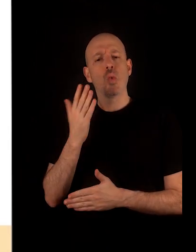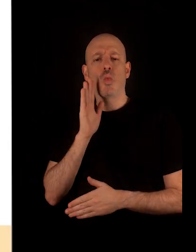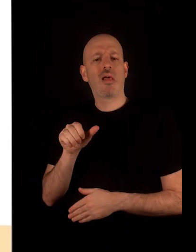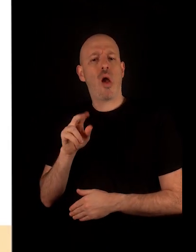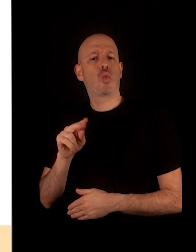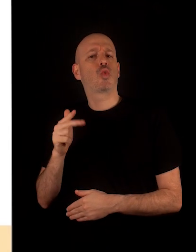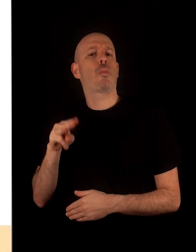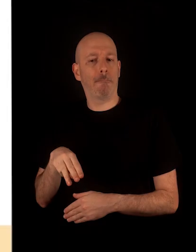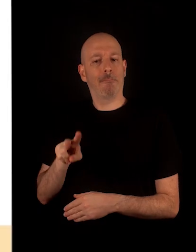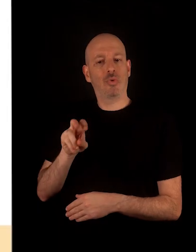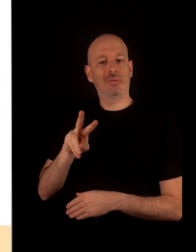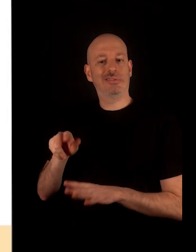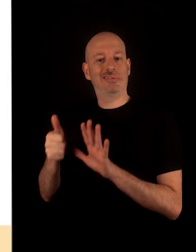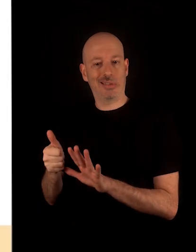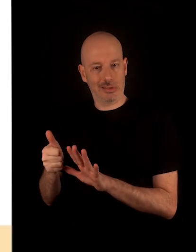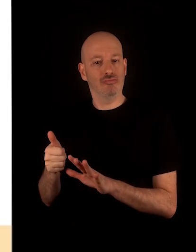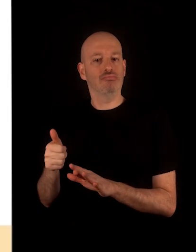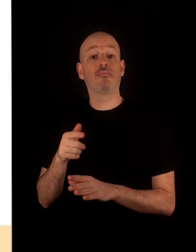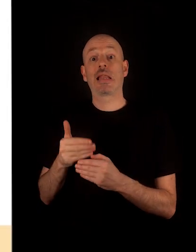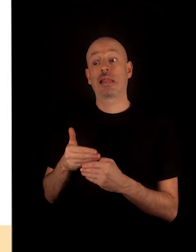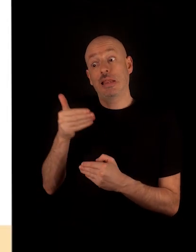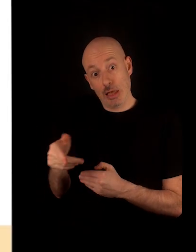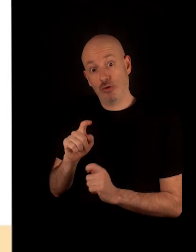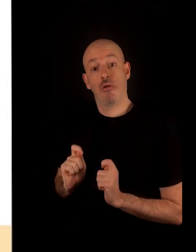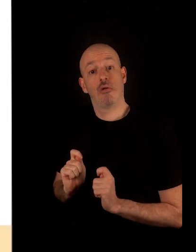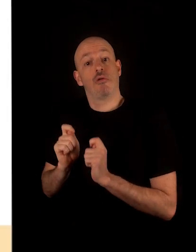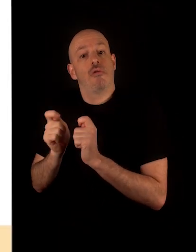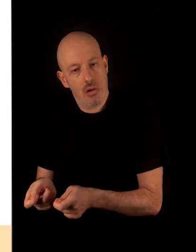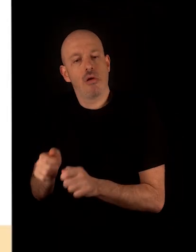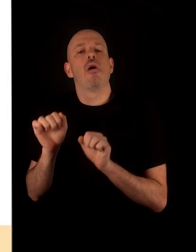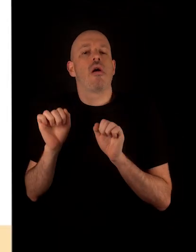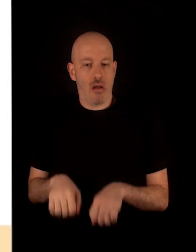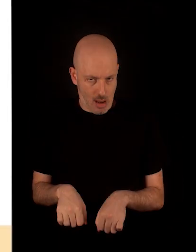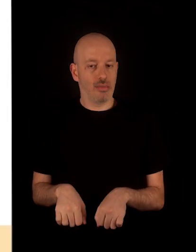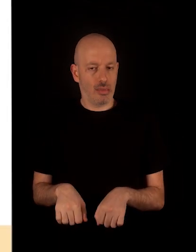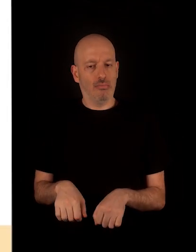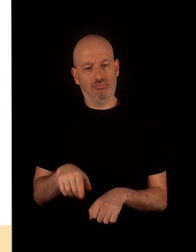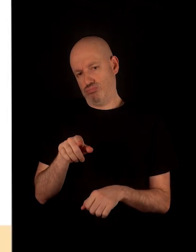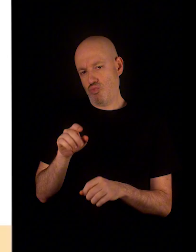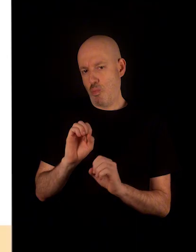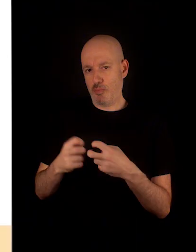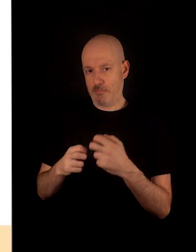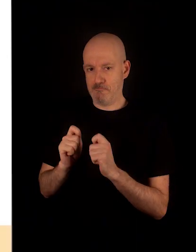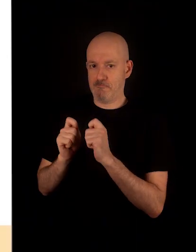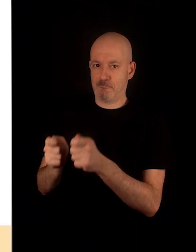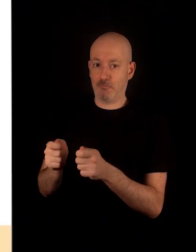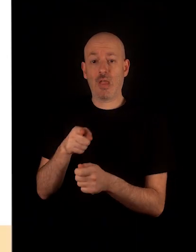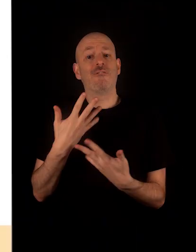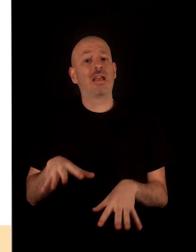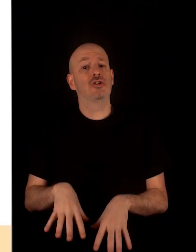Again, all of these questions and everything is more detailed and more explained in the call document. A question